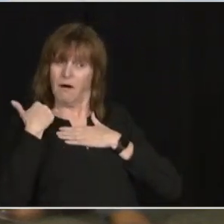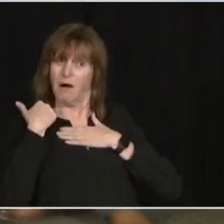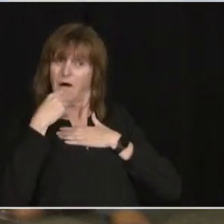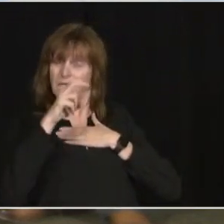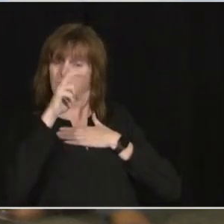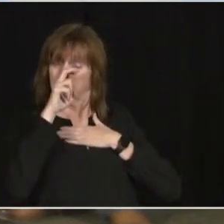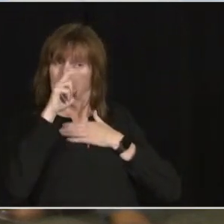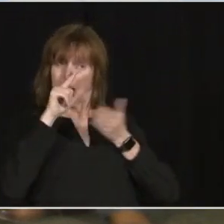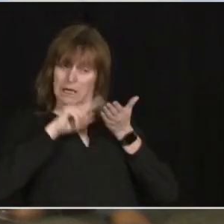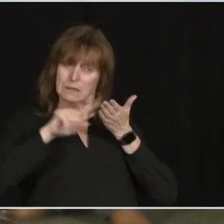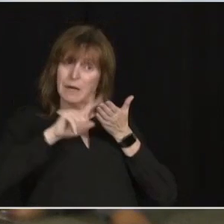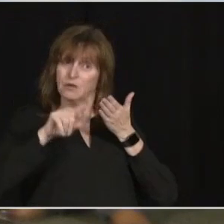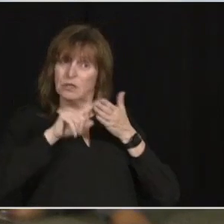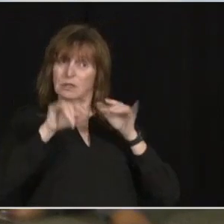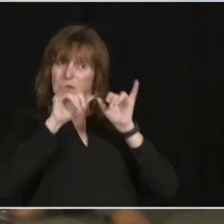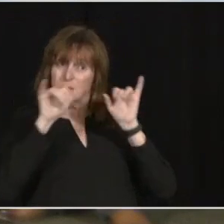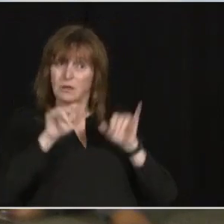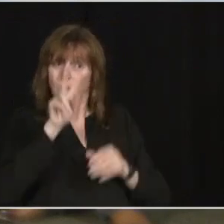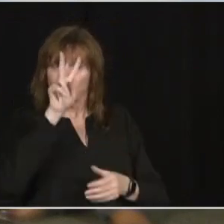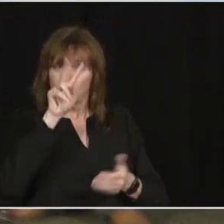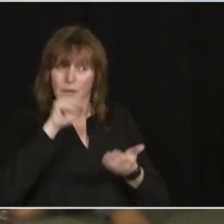2,800 inspections, 2,800